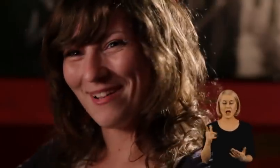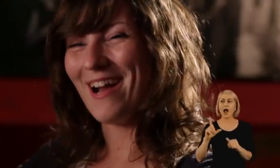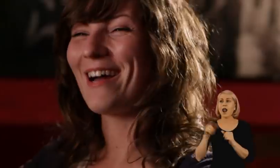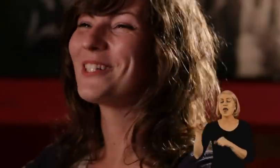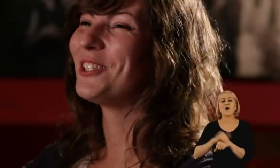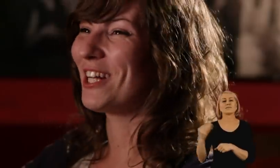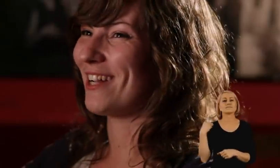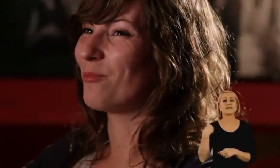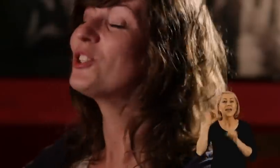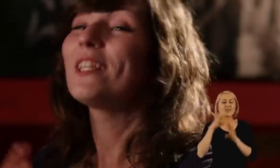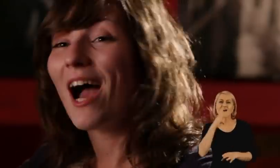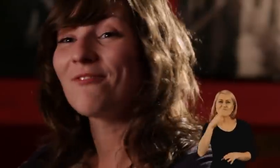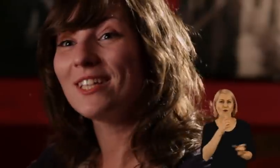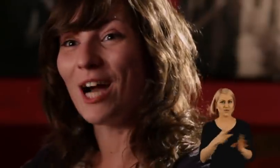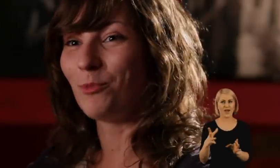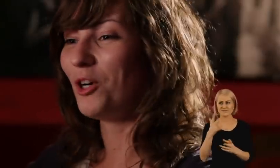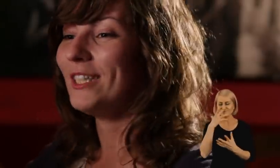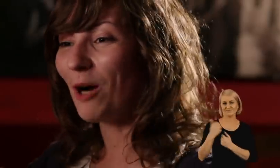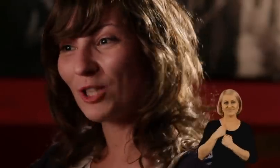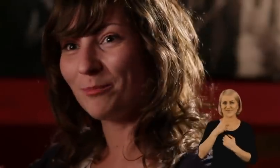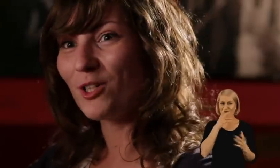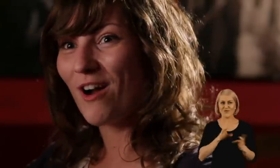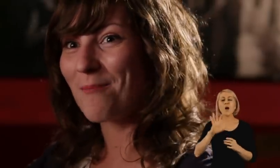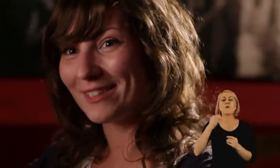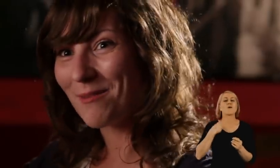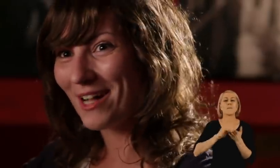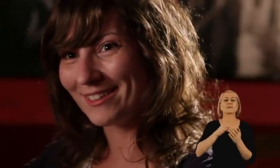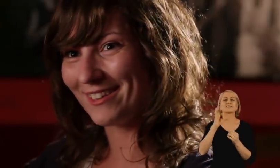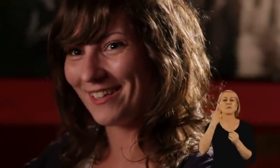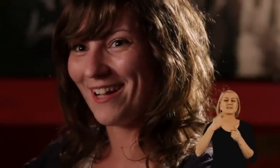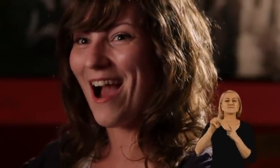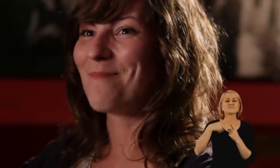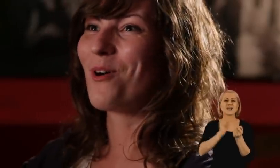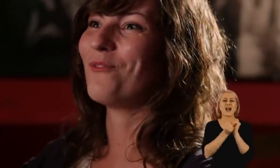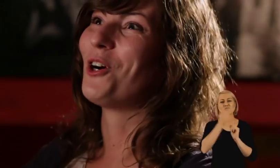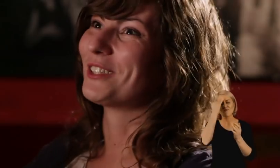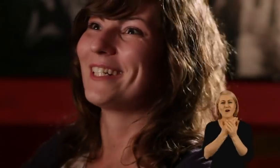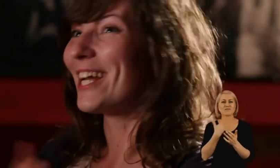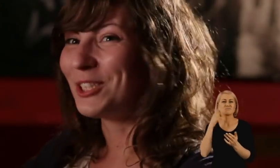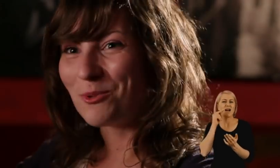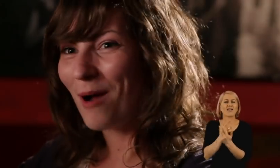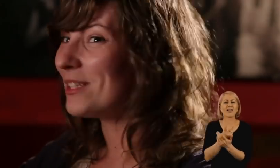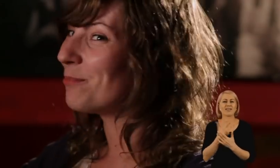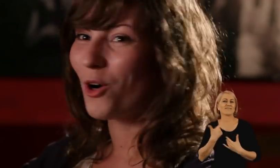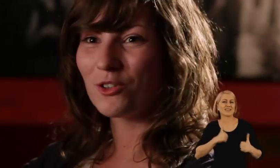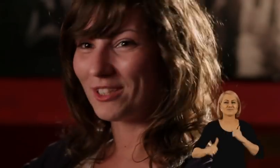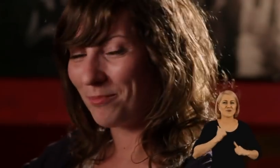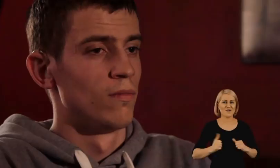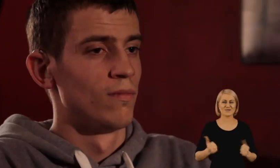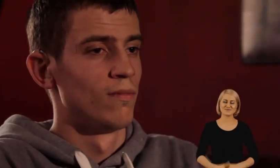but she said she could see that. I was texting all the time, I wasn’t sleeping well I wasn’t sleeping well